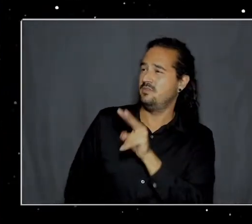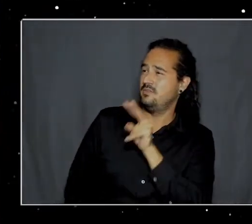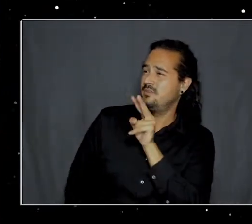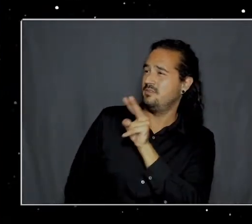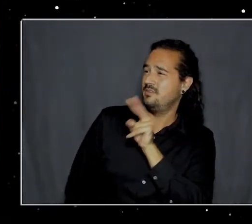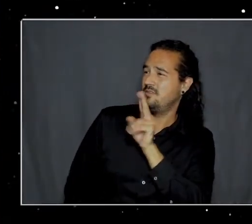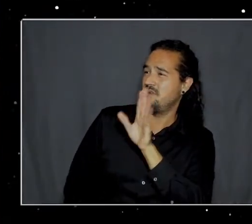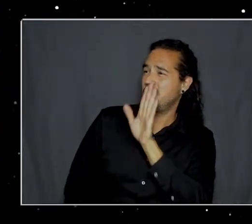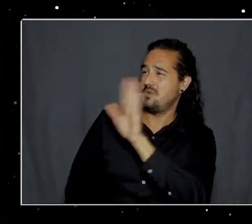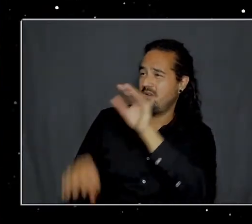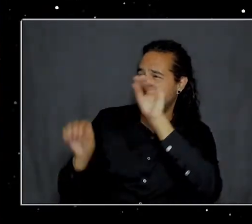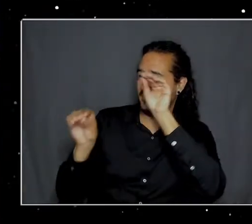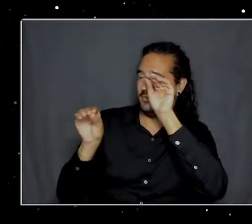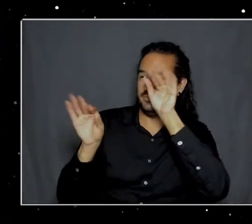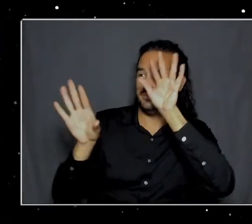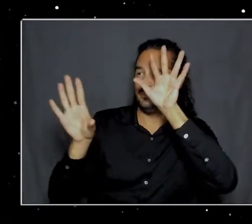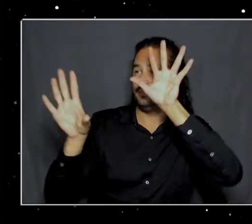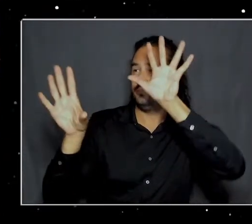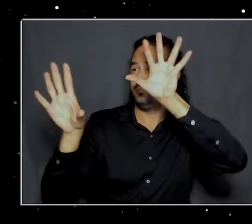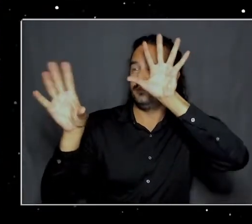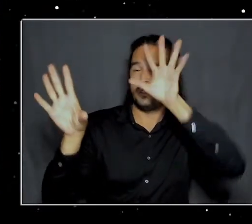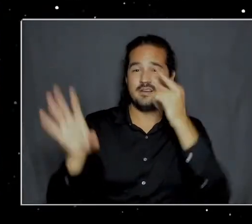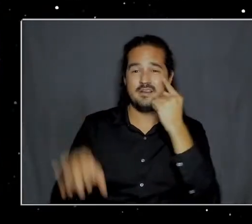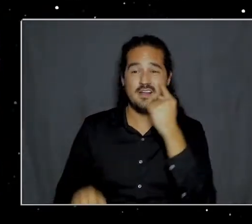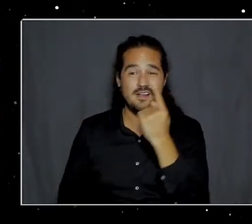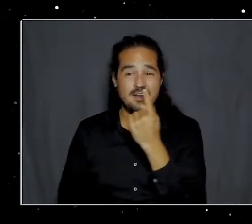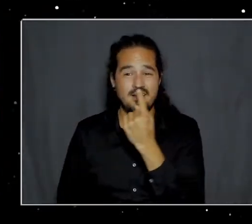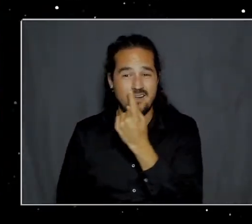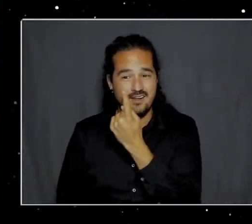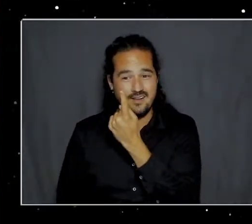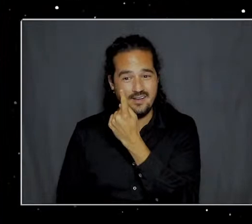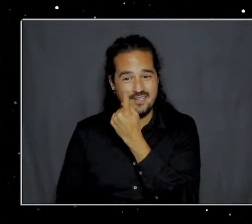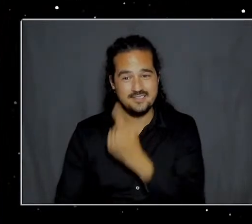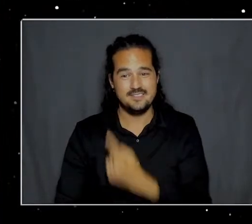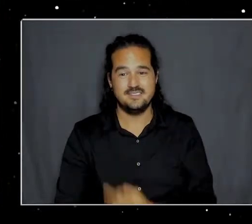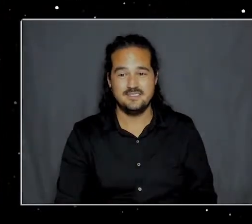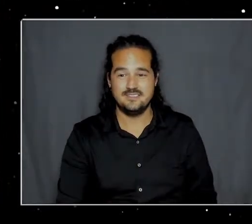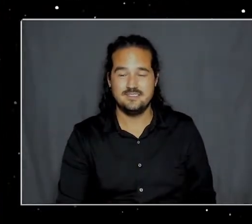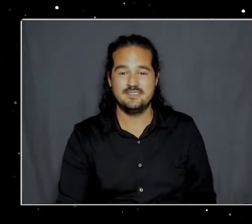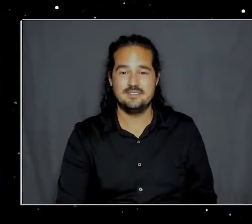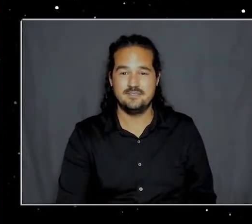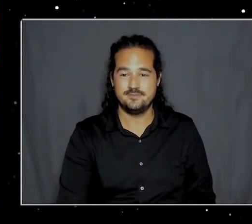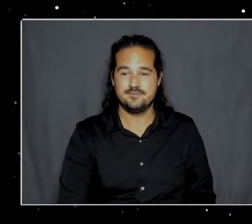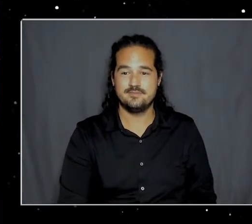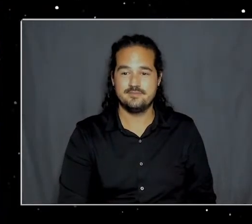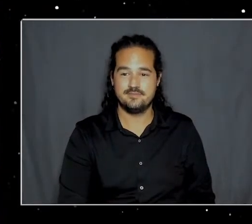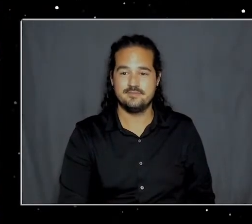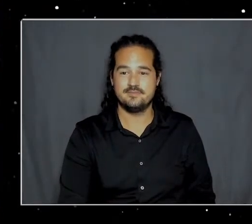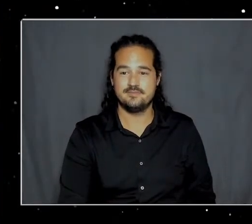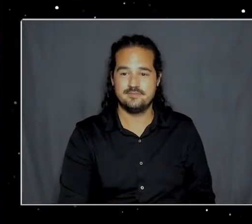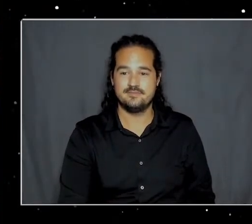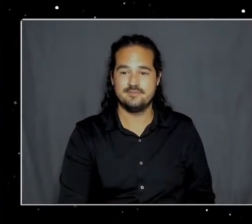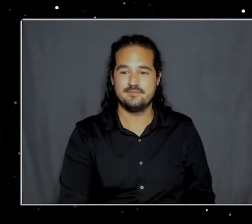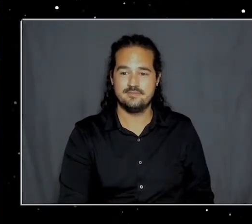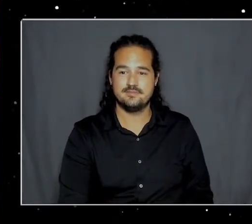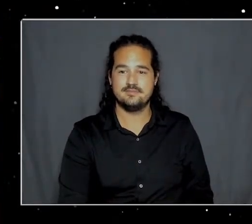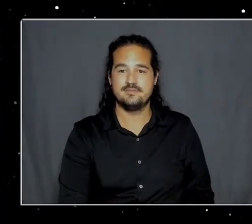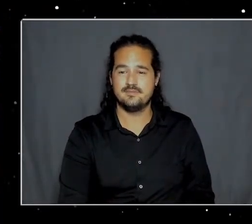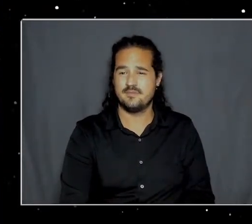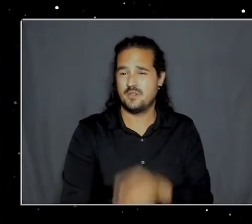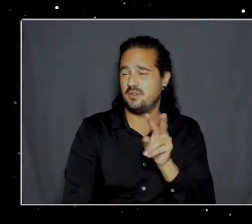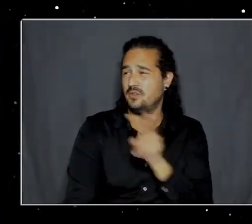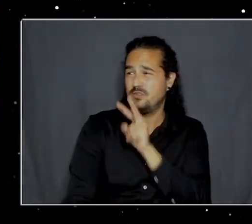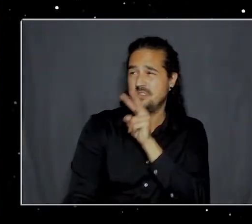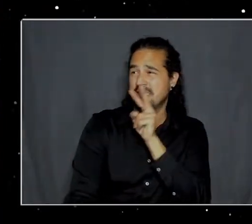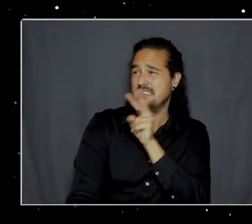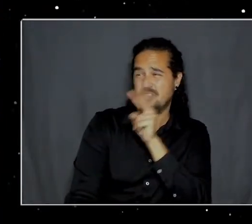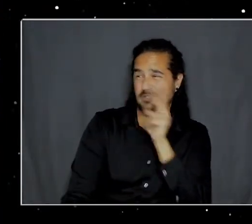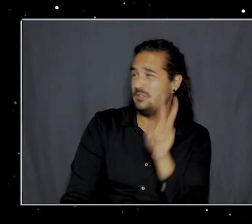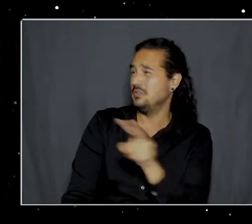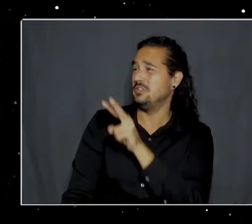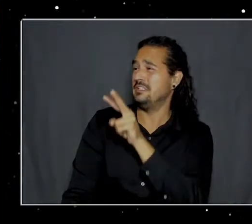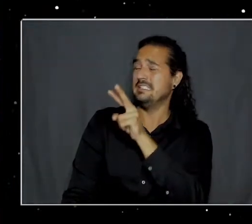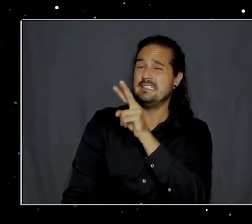LOOKIN' IN YOUR INCANDESCENT